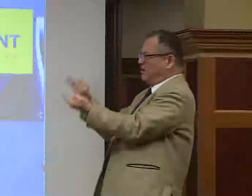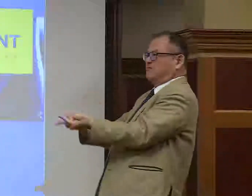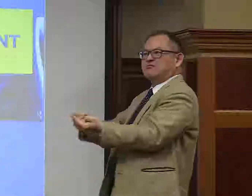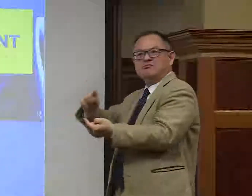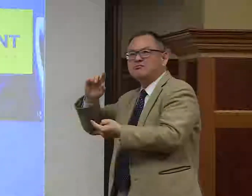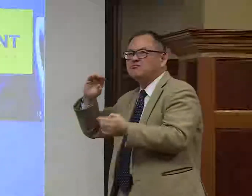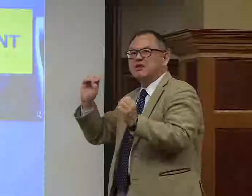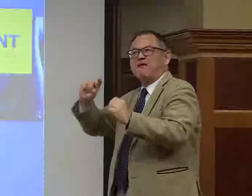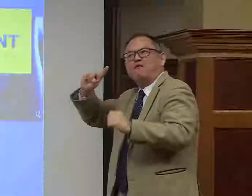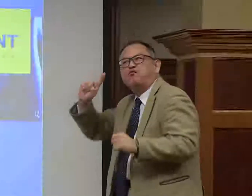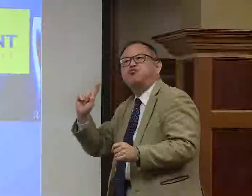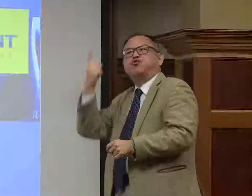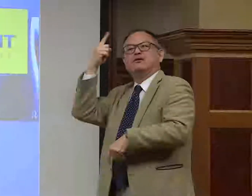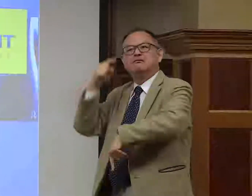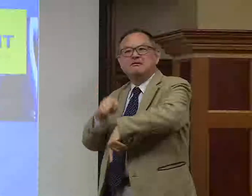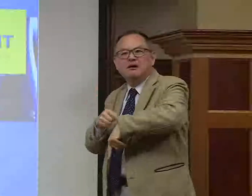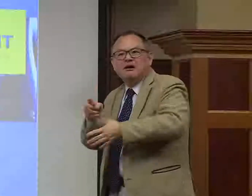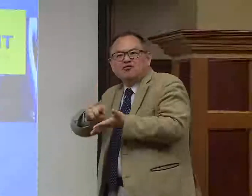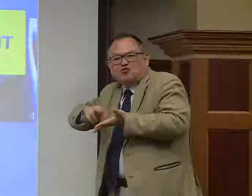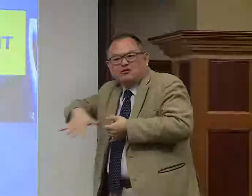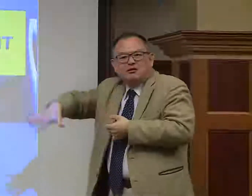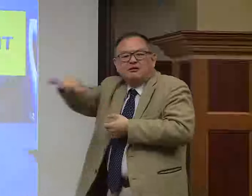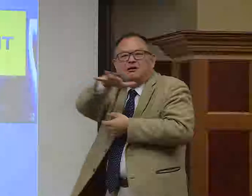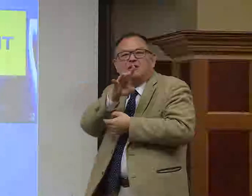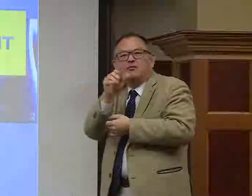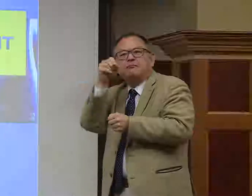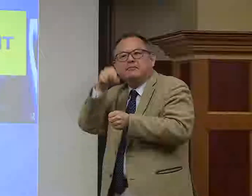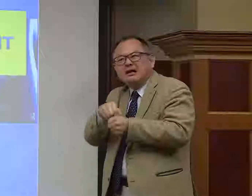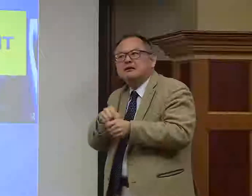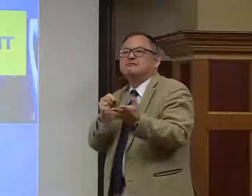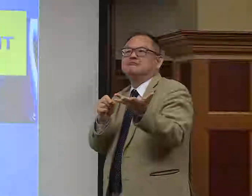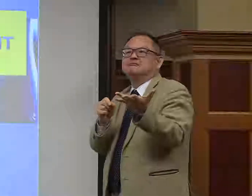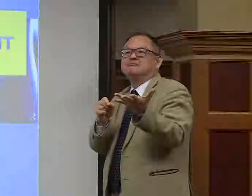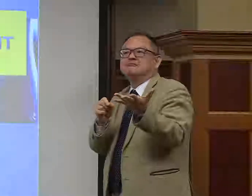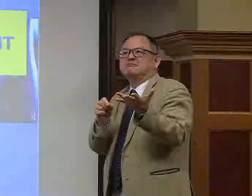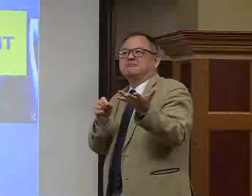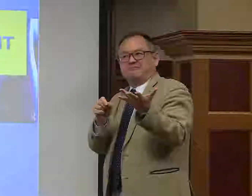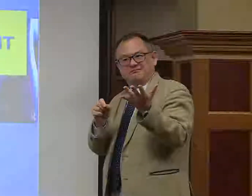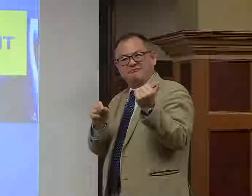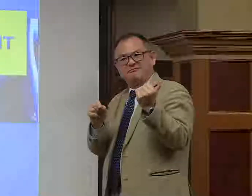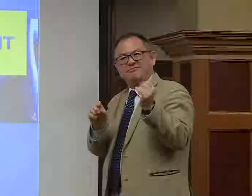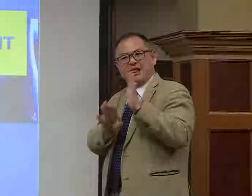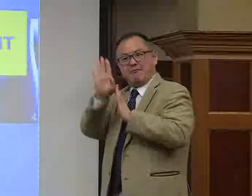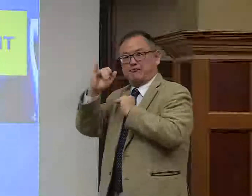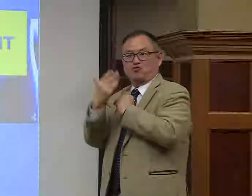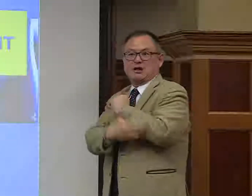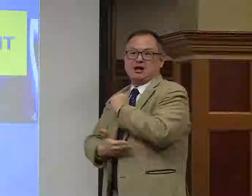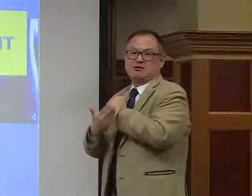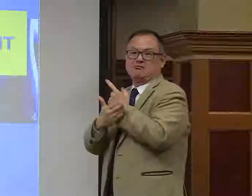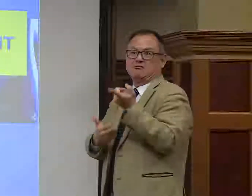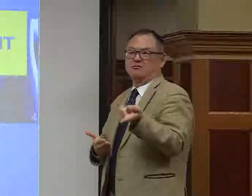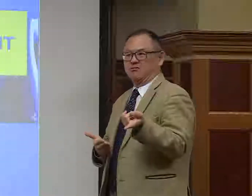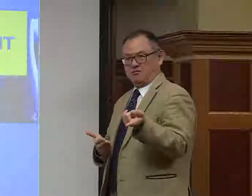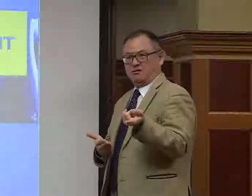It was the first time that these researchers had studied developing countries